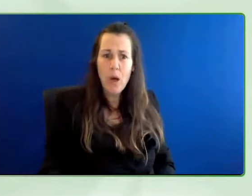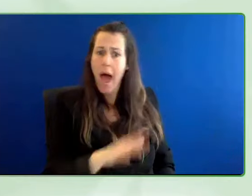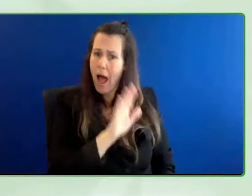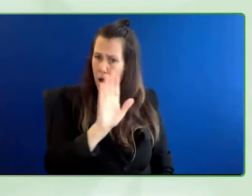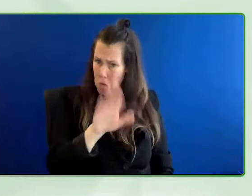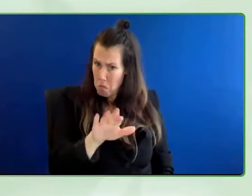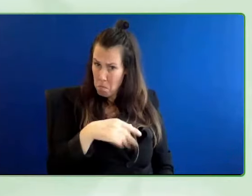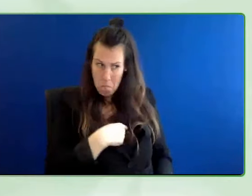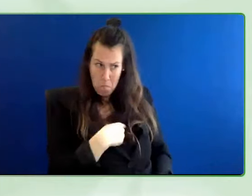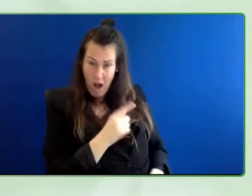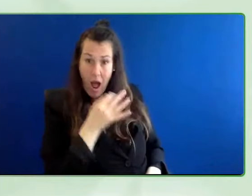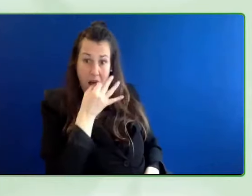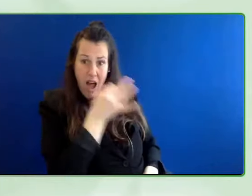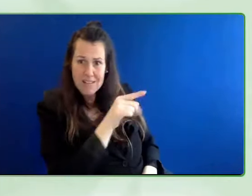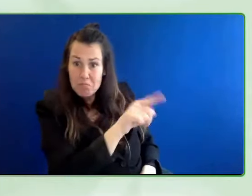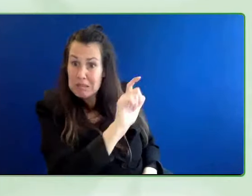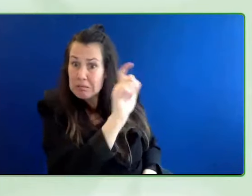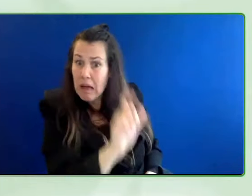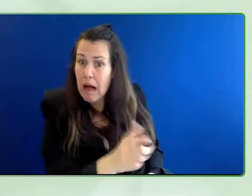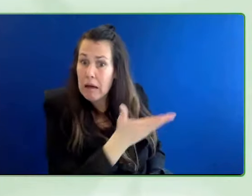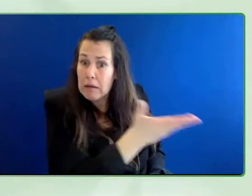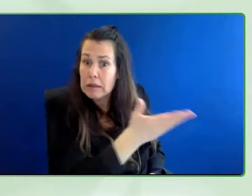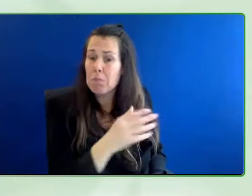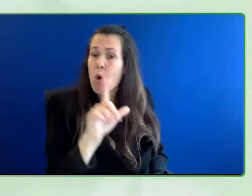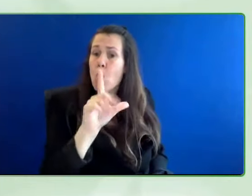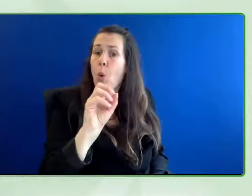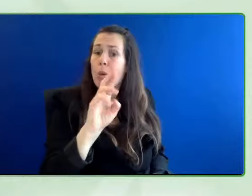assistive technology to people with disabilities and their families.